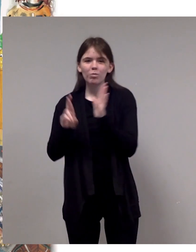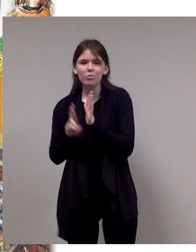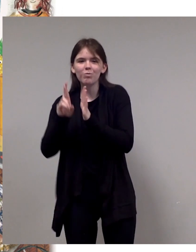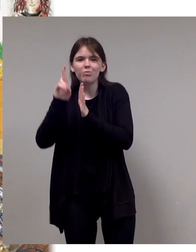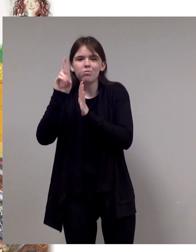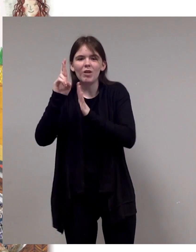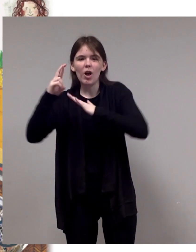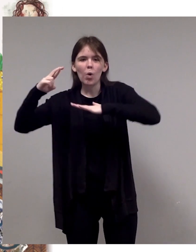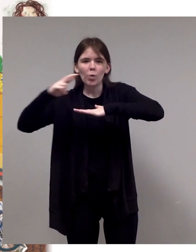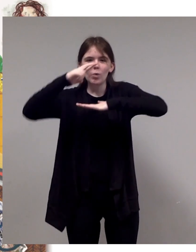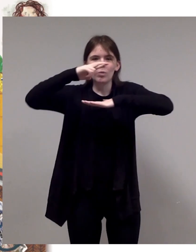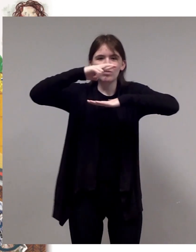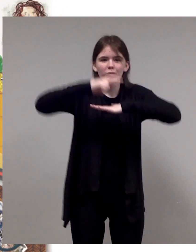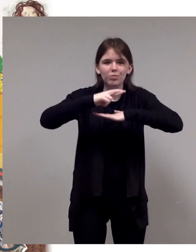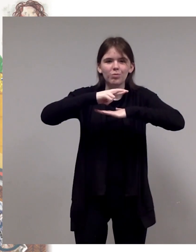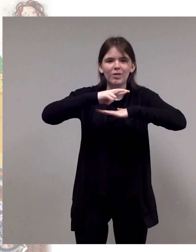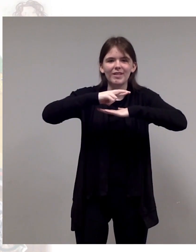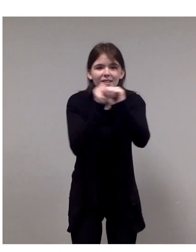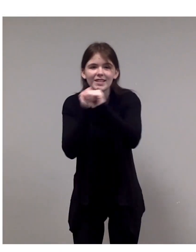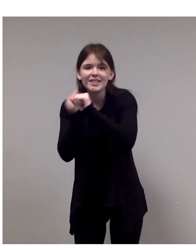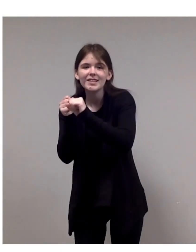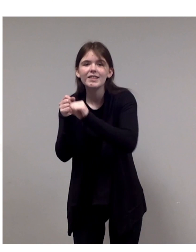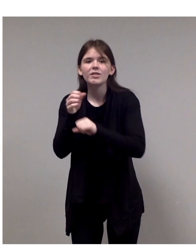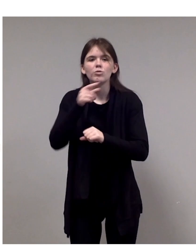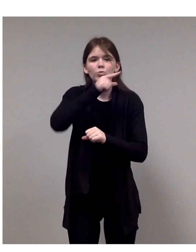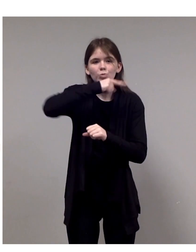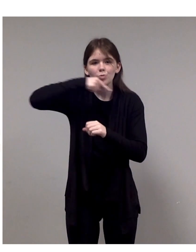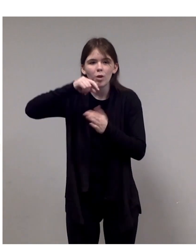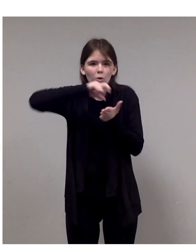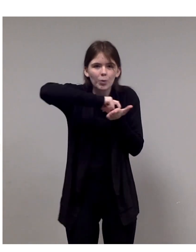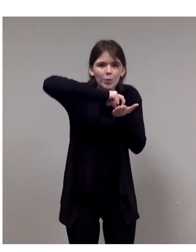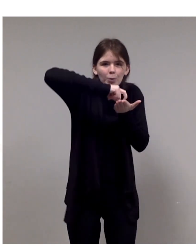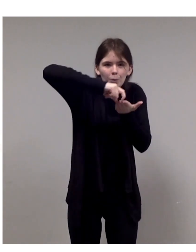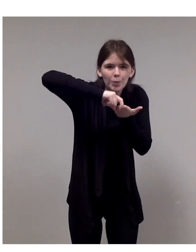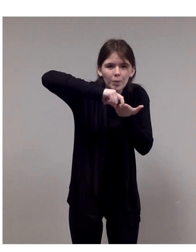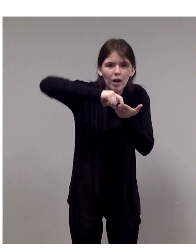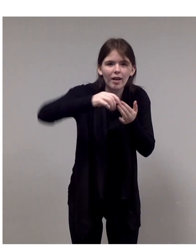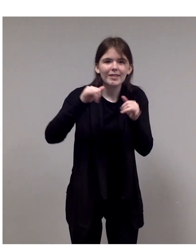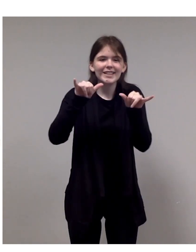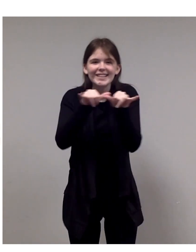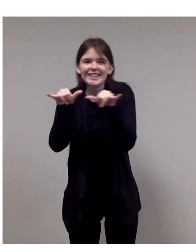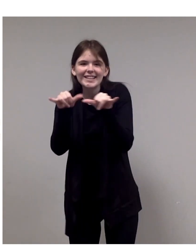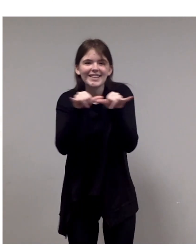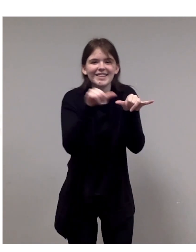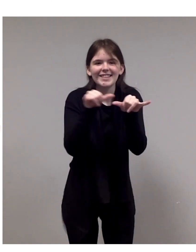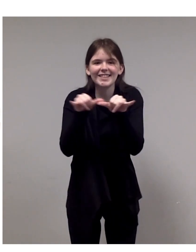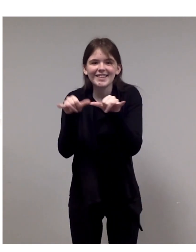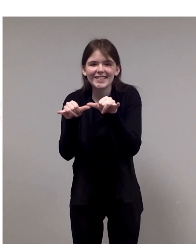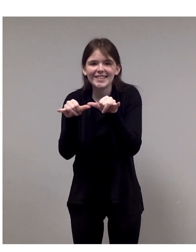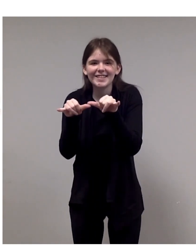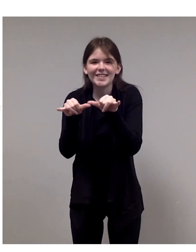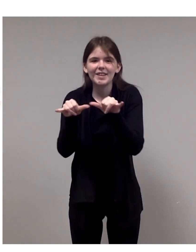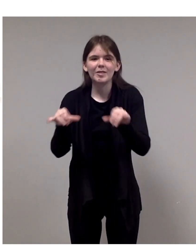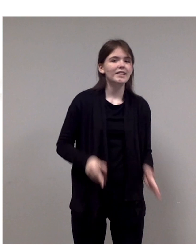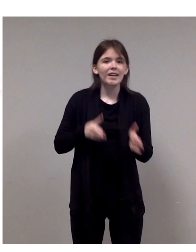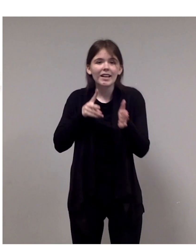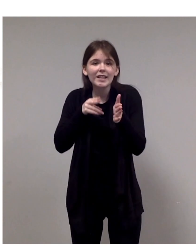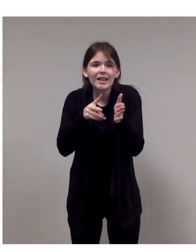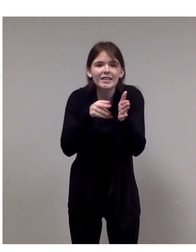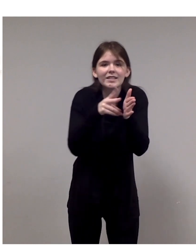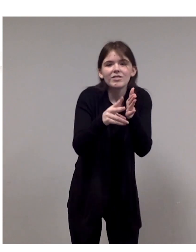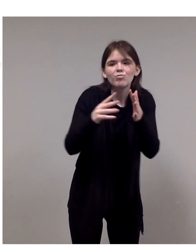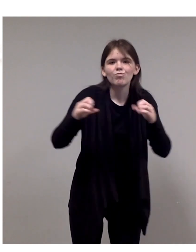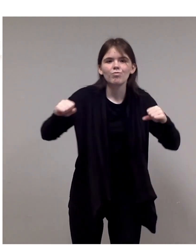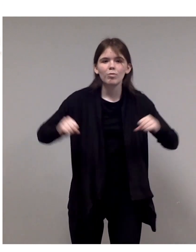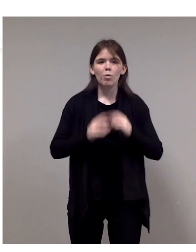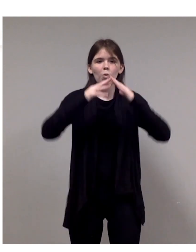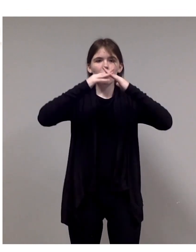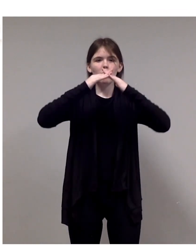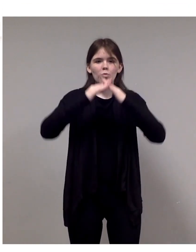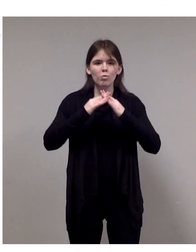She nails, she glues she measures, she cuts assembles and adjusts.